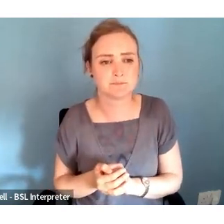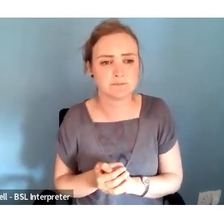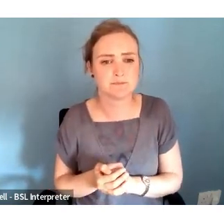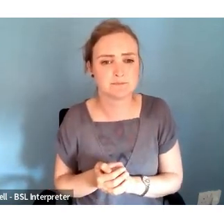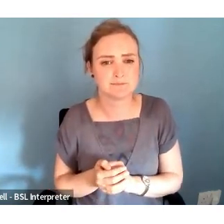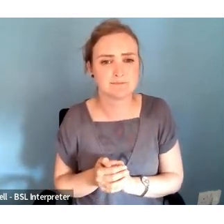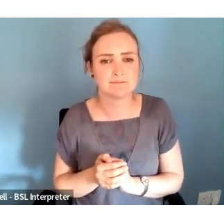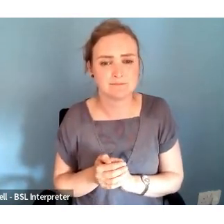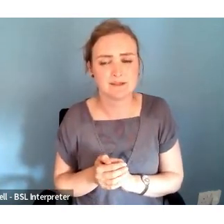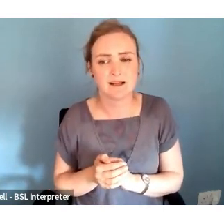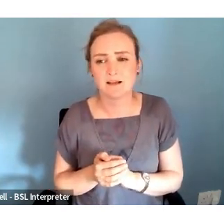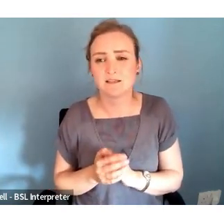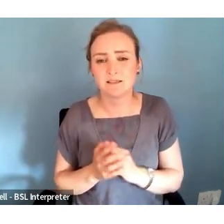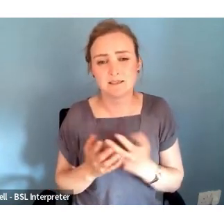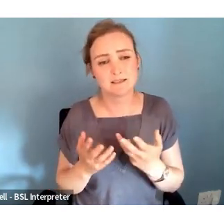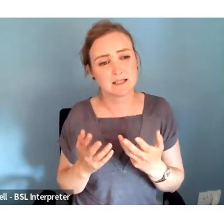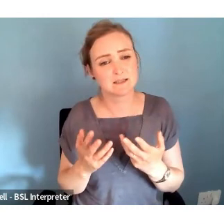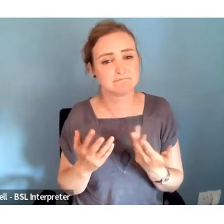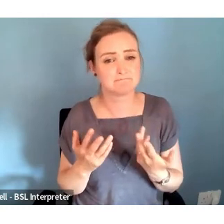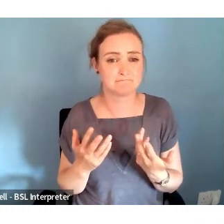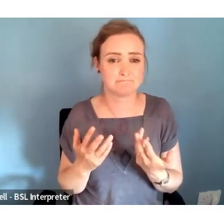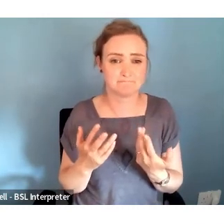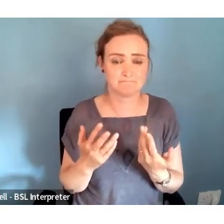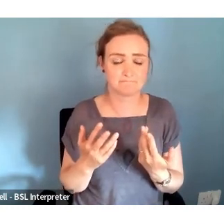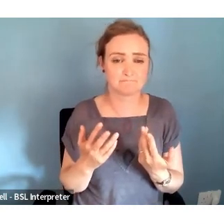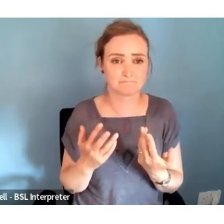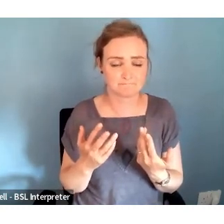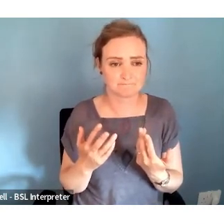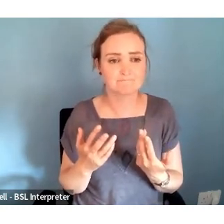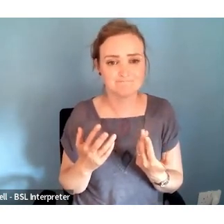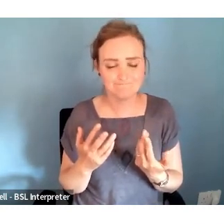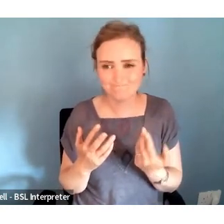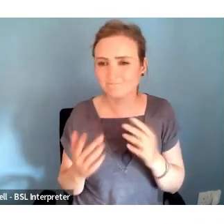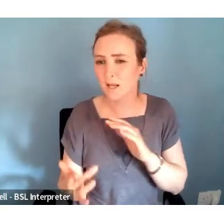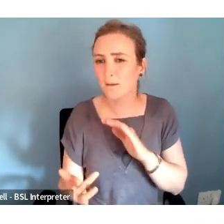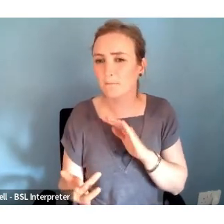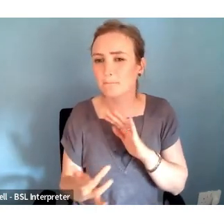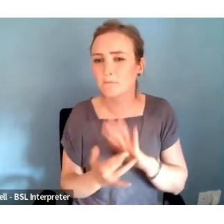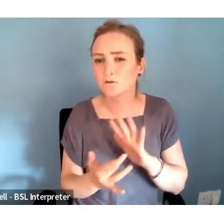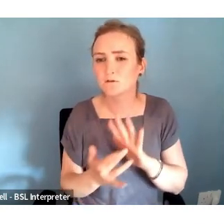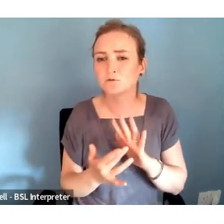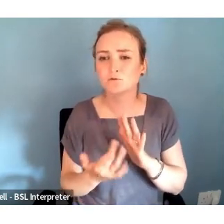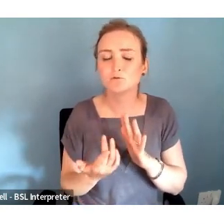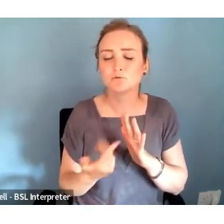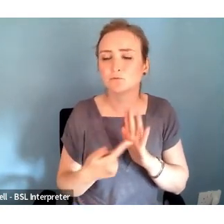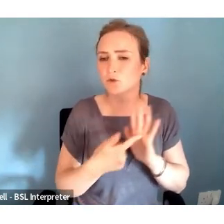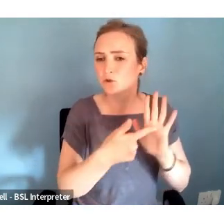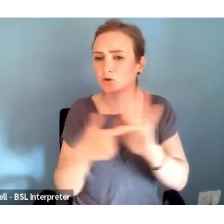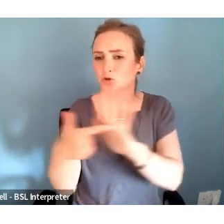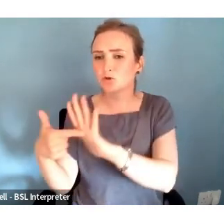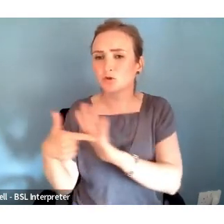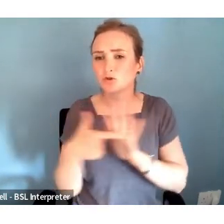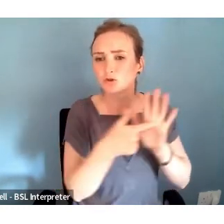credibility very much around showcasing what you are achieve ing, making sure that you tell those stories, if